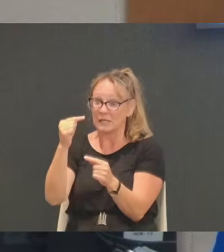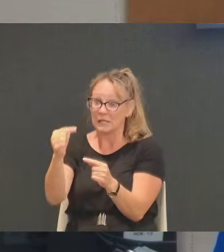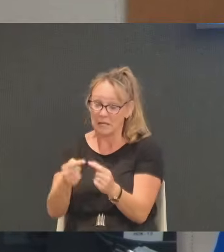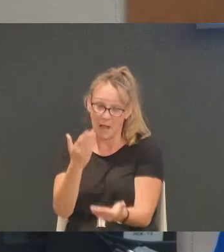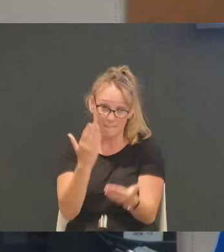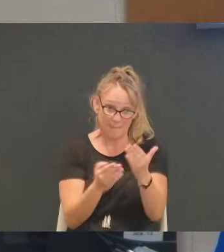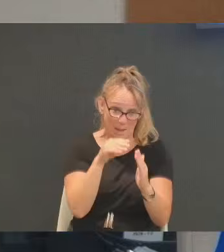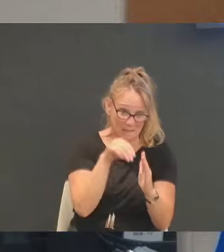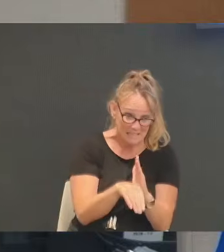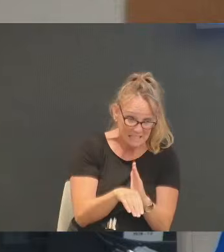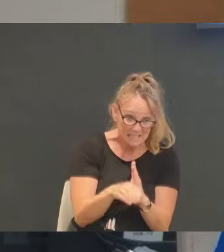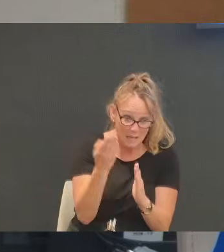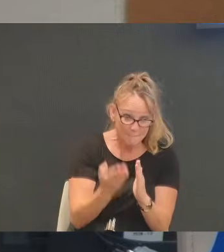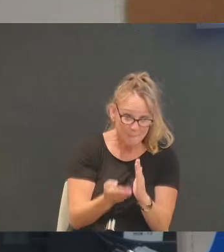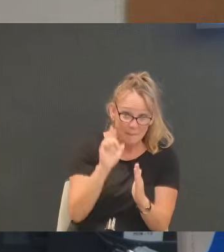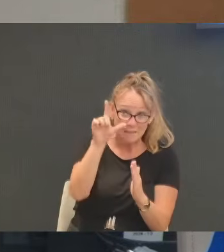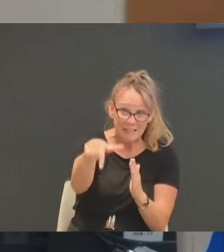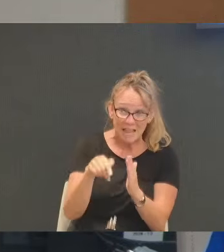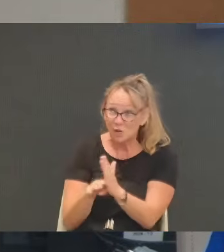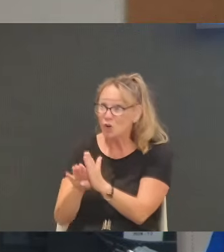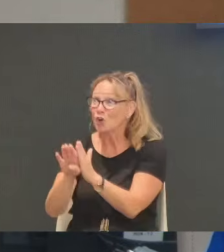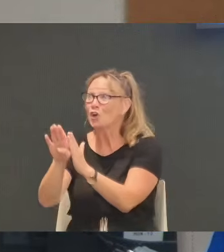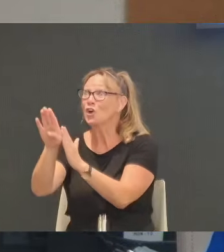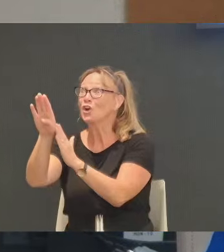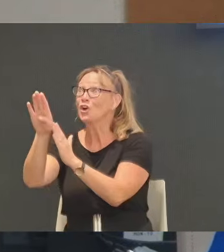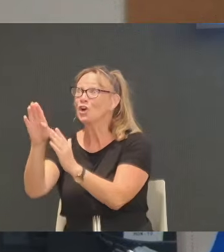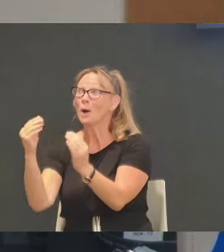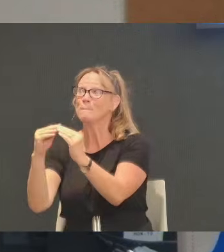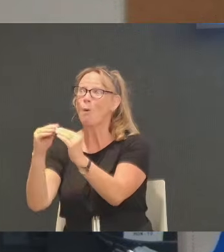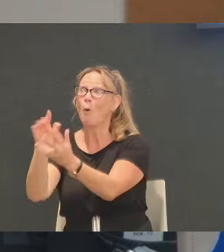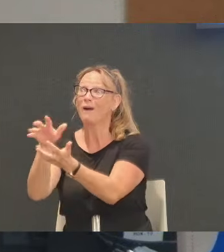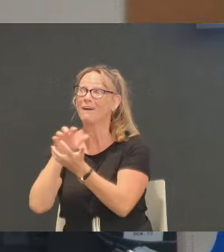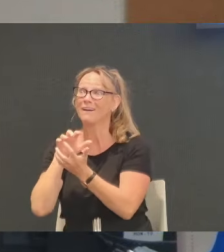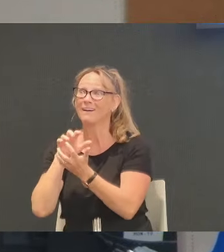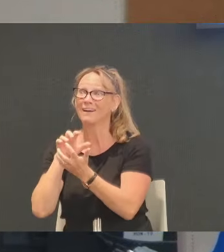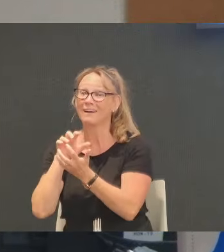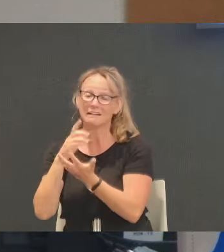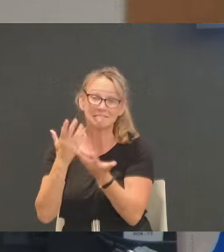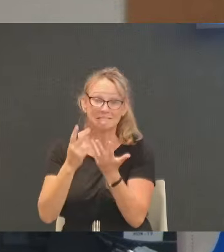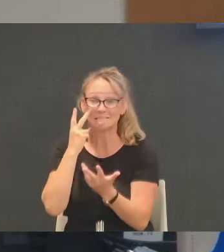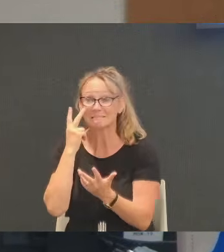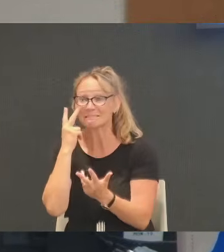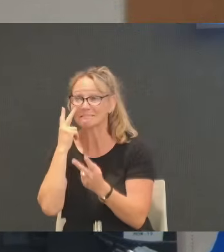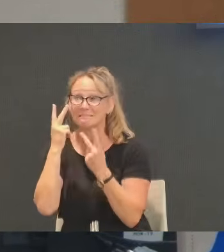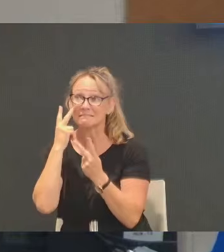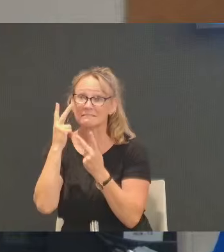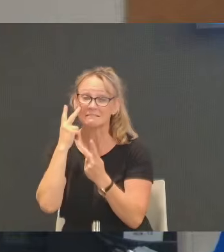come back with more. So those are the type of questions that we have to that we have to answer